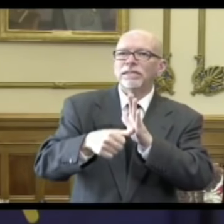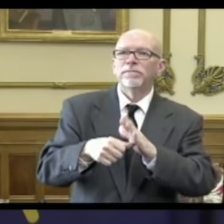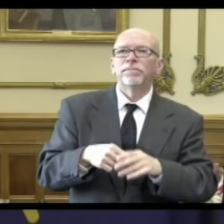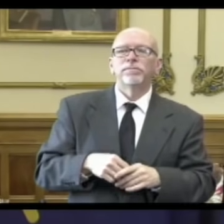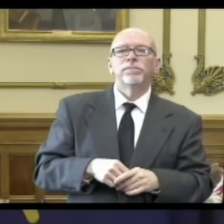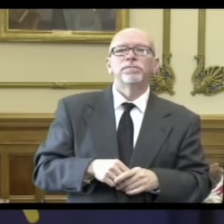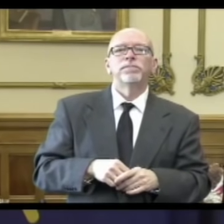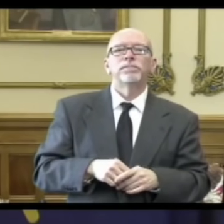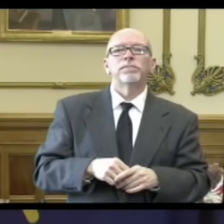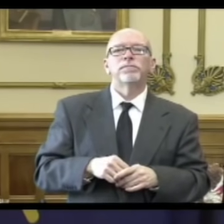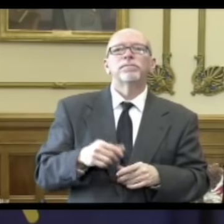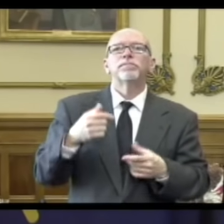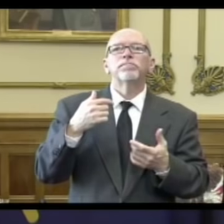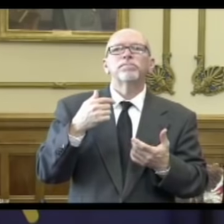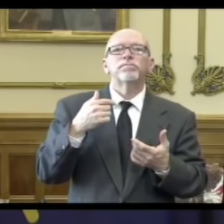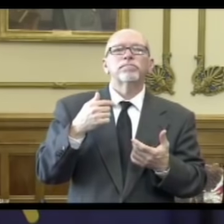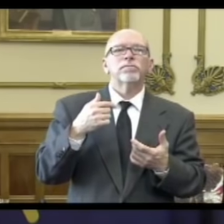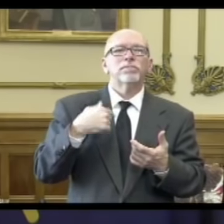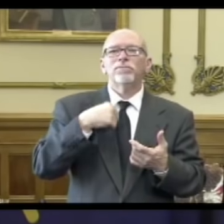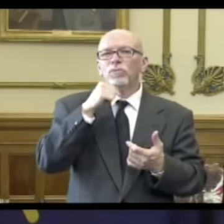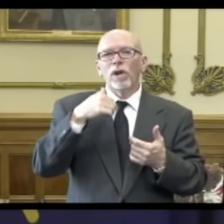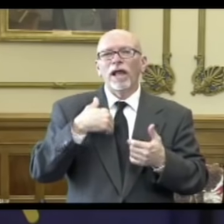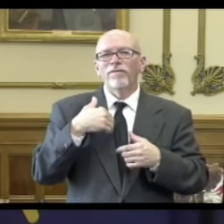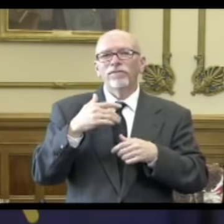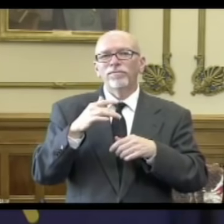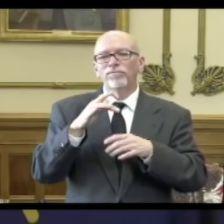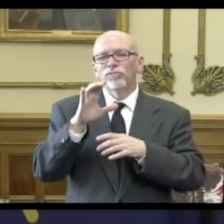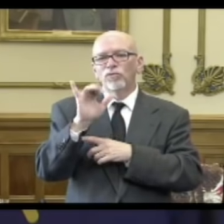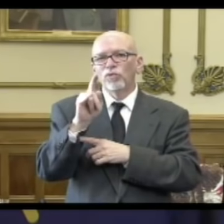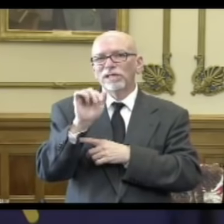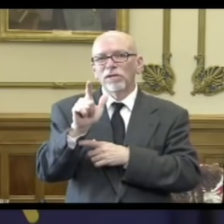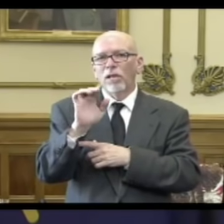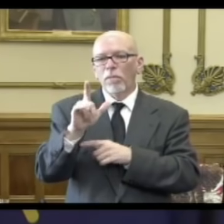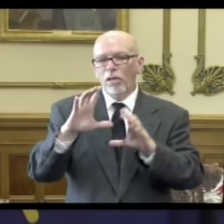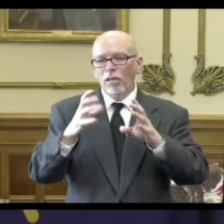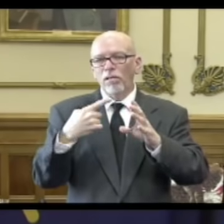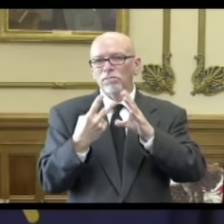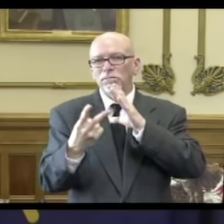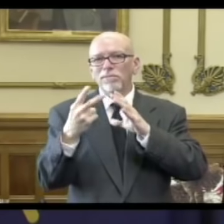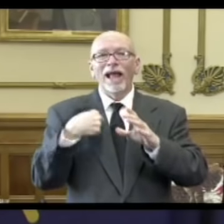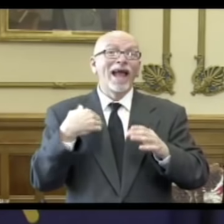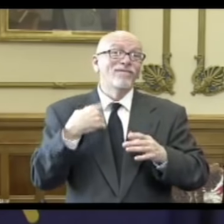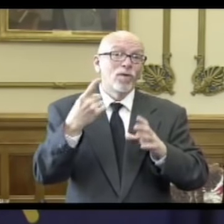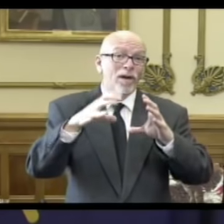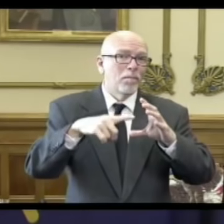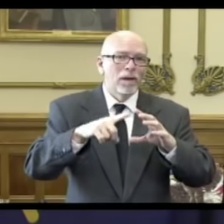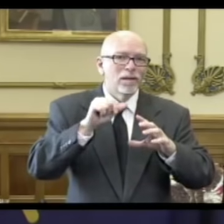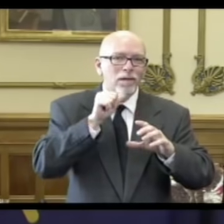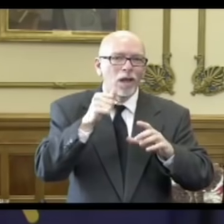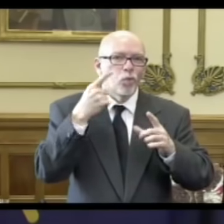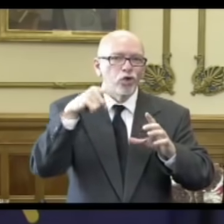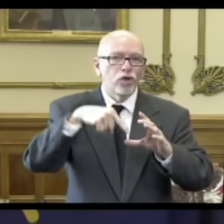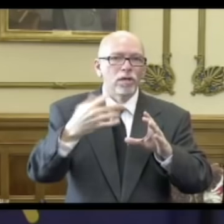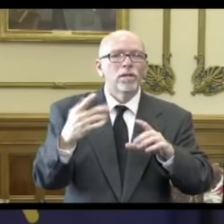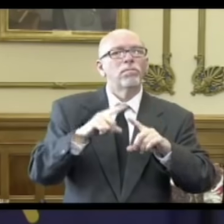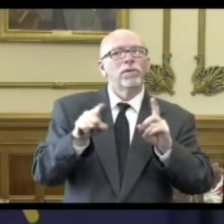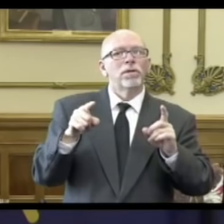US TO CONTINUE TO MAKE PROGRESS ALONG THE WAY BUT AGAIN I JUST GOT TO STRESS THAT. WHY DON'T I DO HAVE A